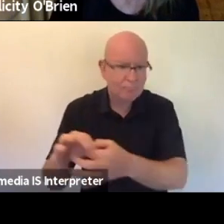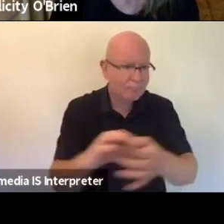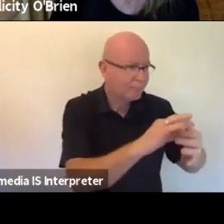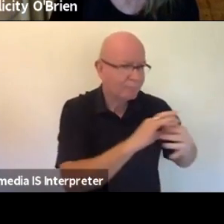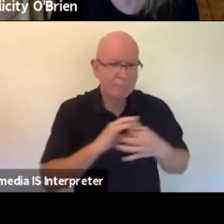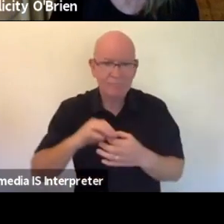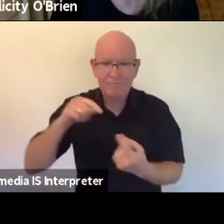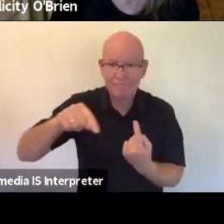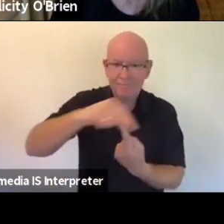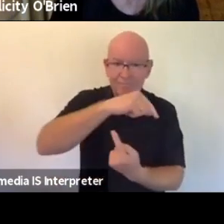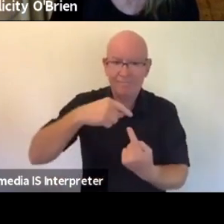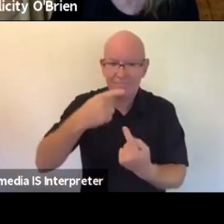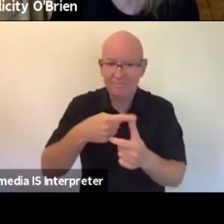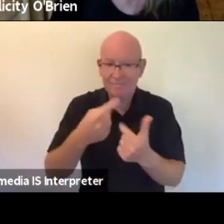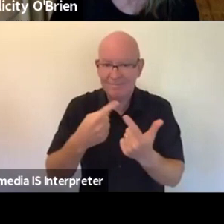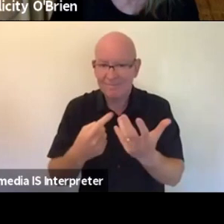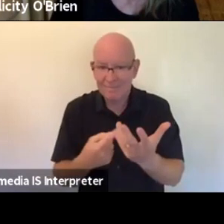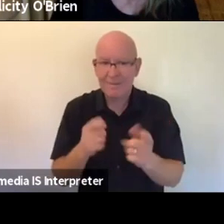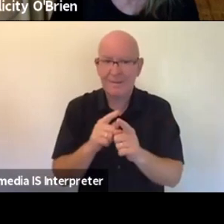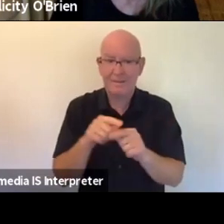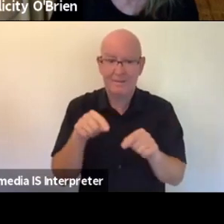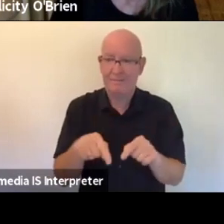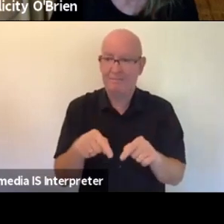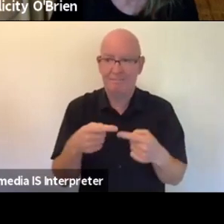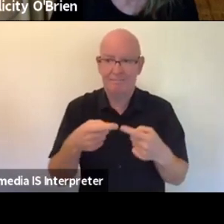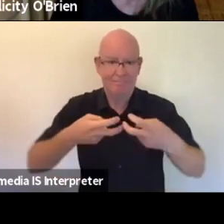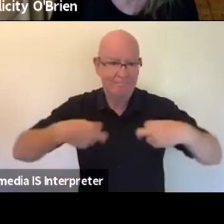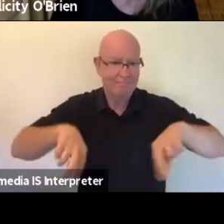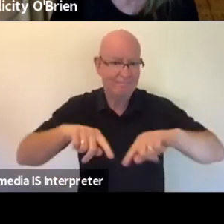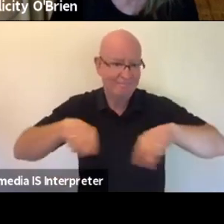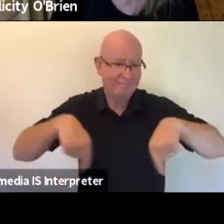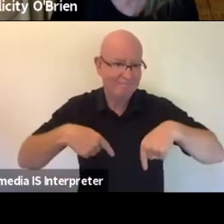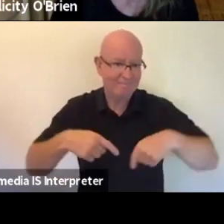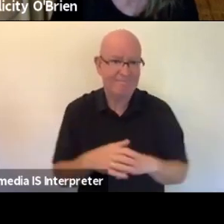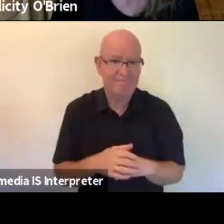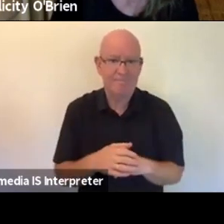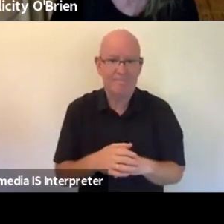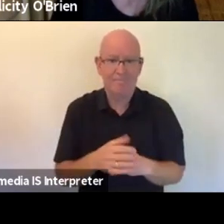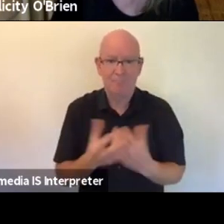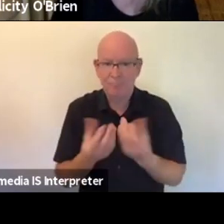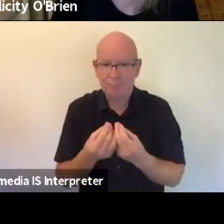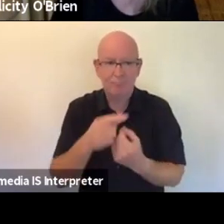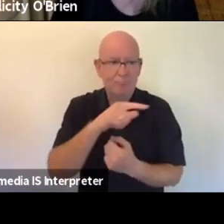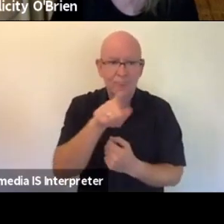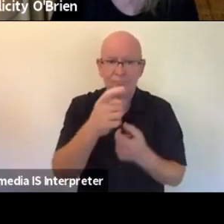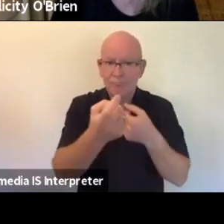These are disseminated weekly through a dedicated newsletter and an online community on the topic to systemise information and foster discussion.